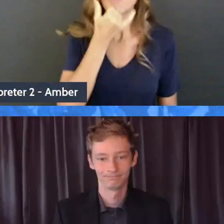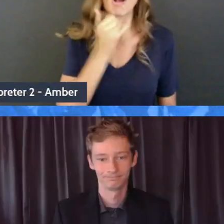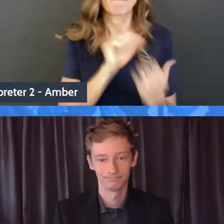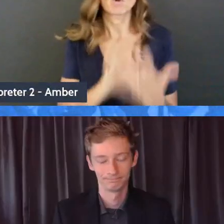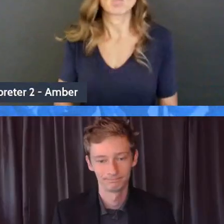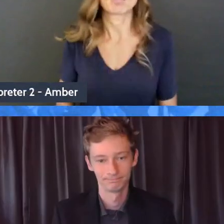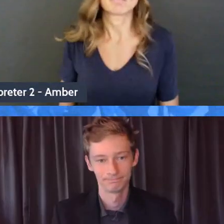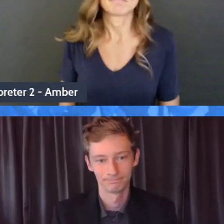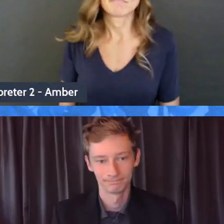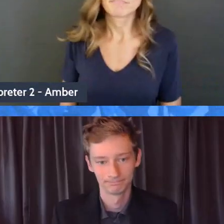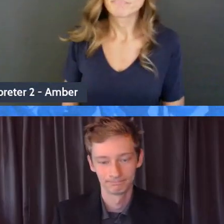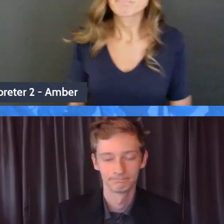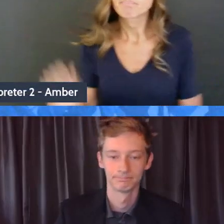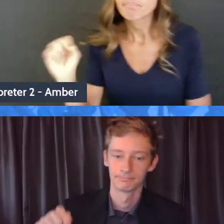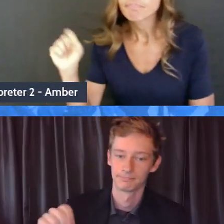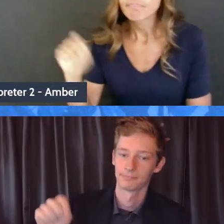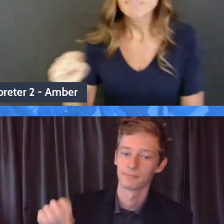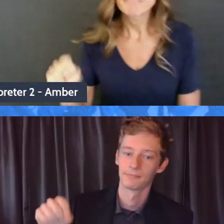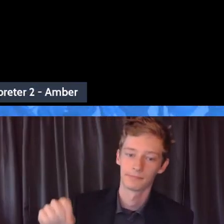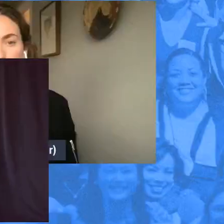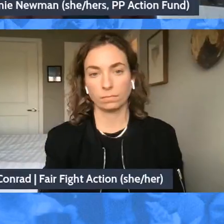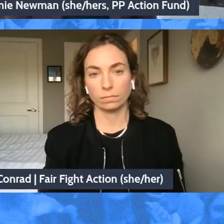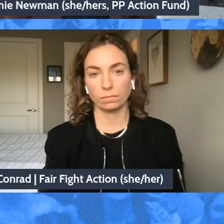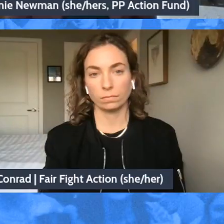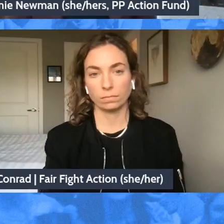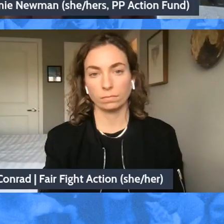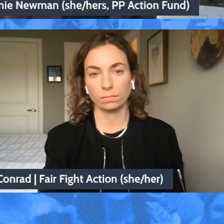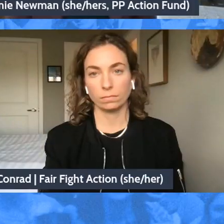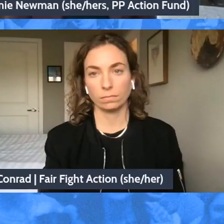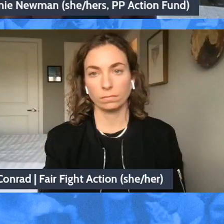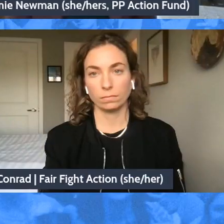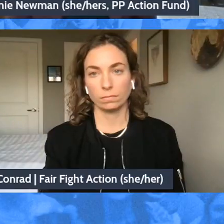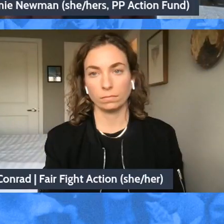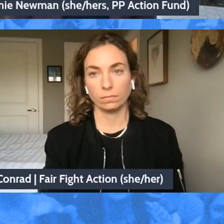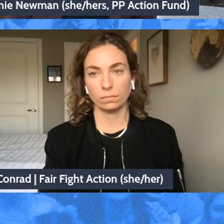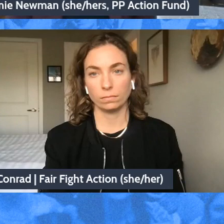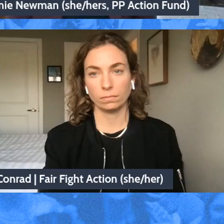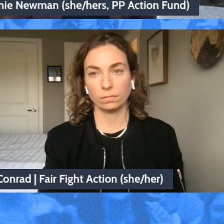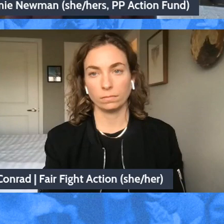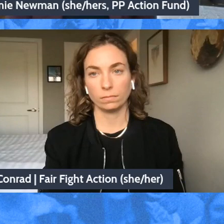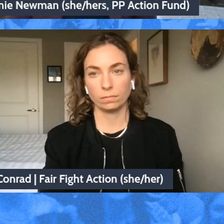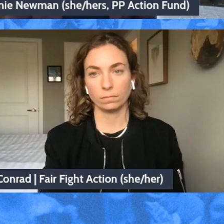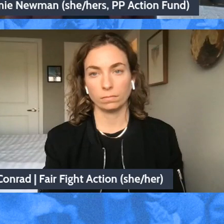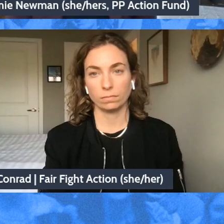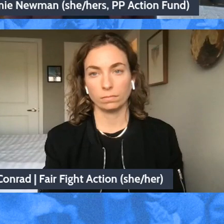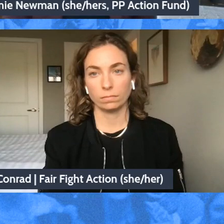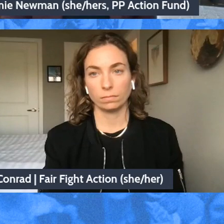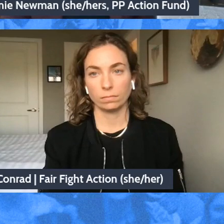And it underscores the importance of having to elect more Democratic pro-choice women